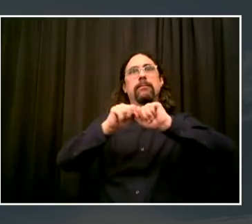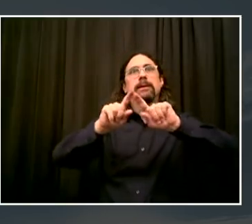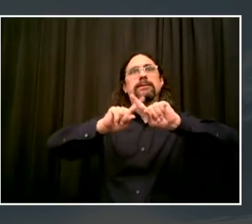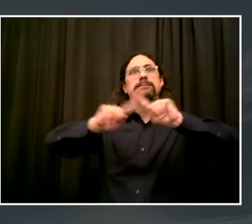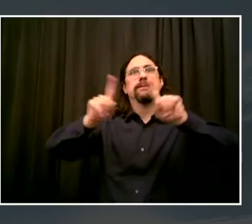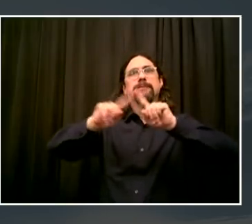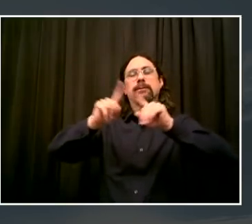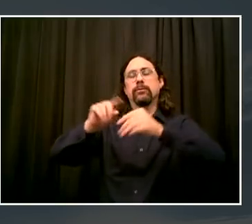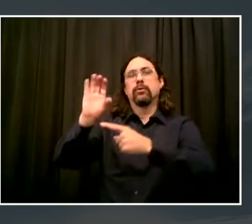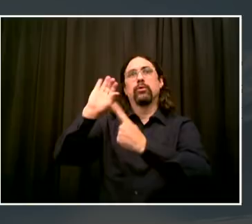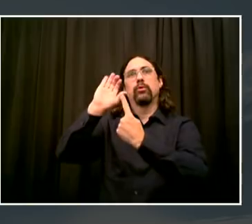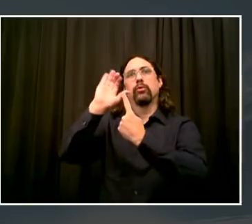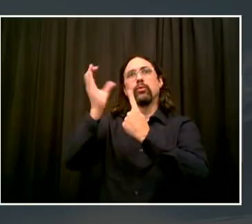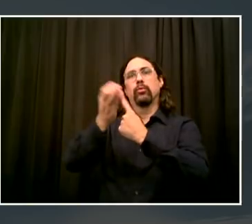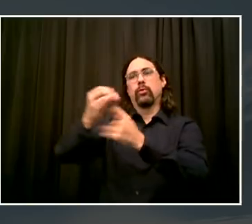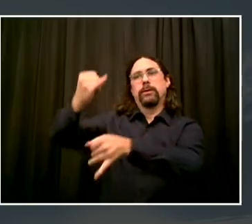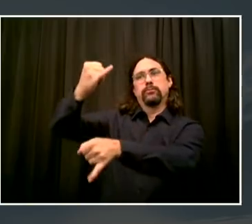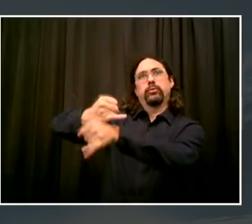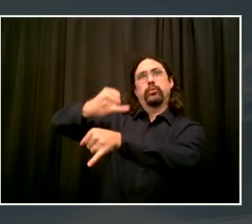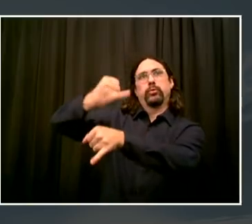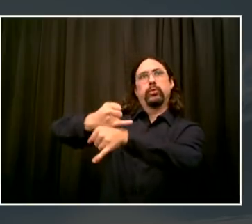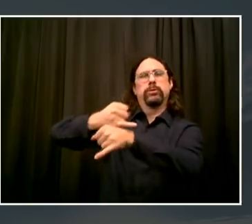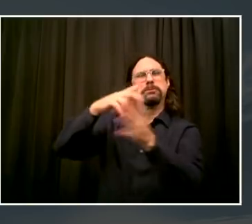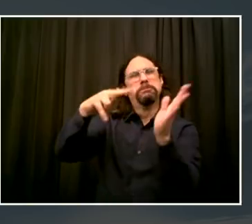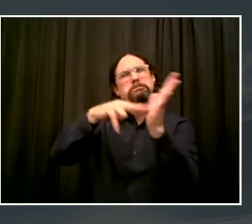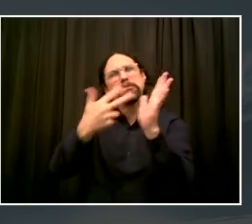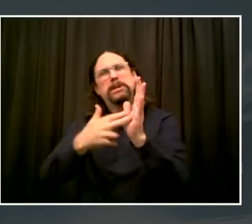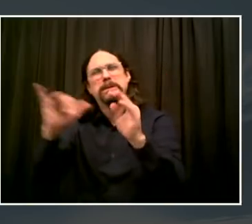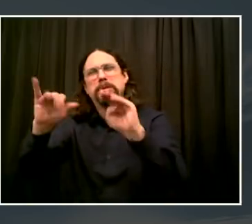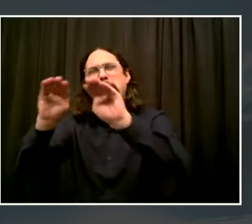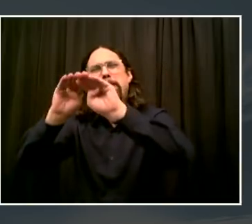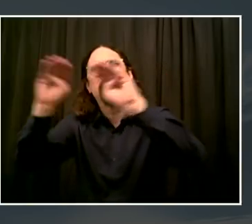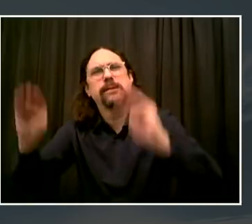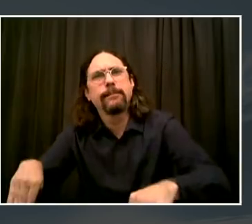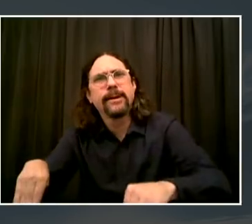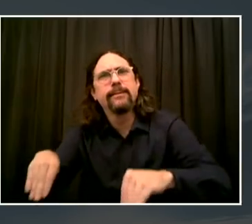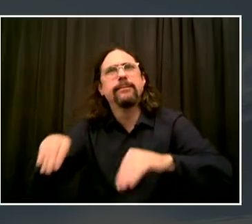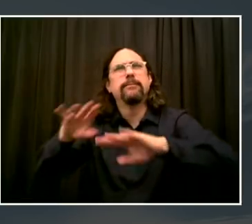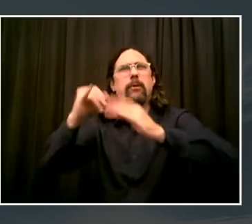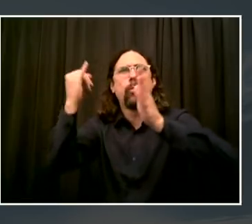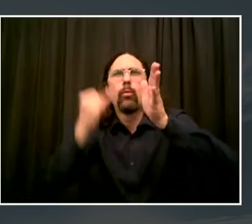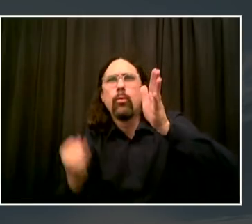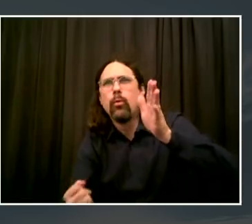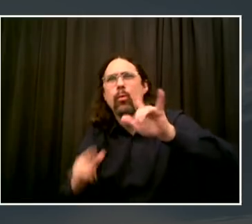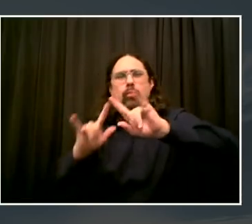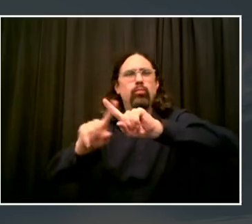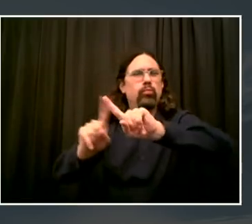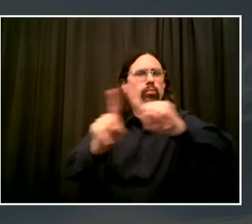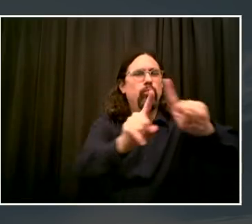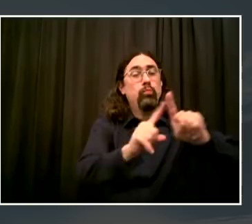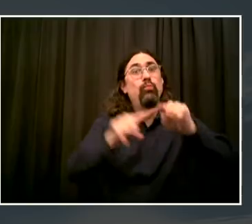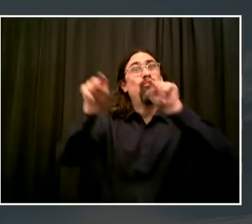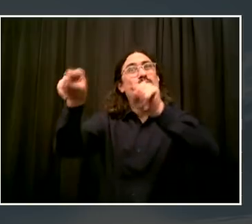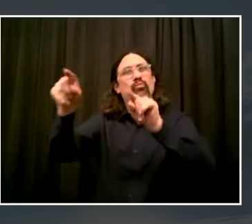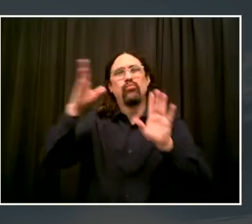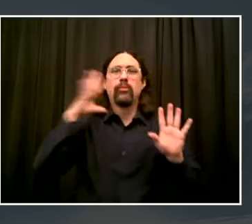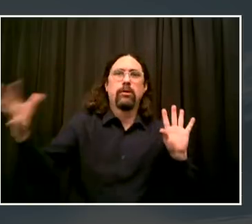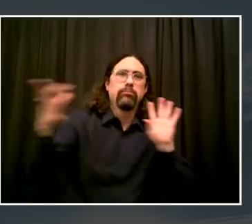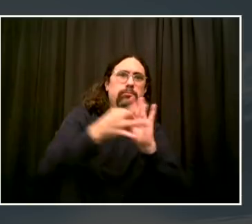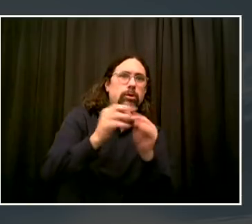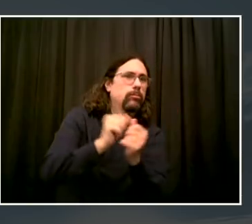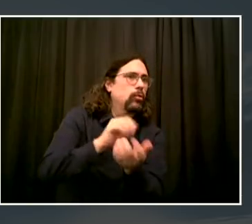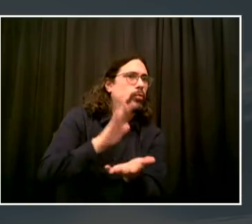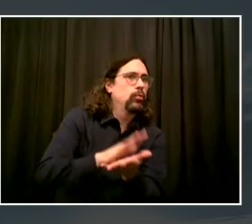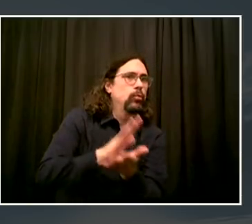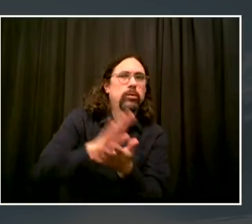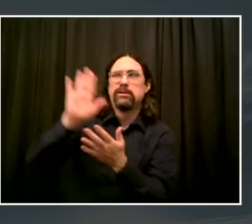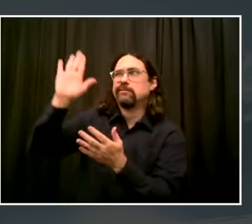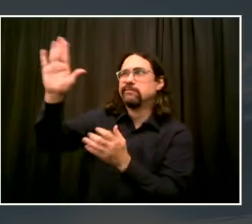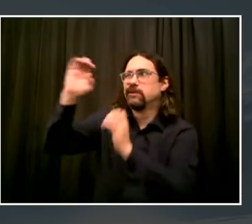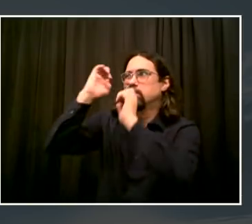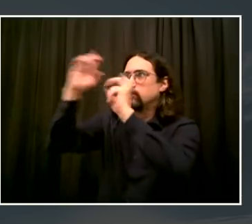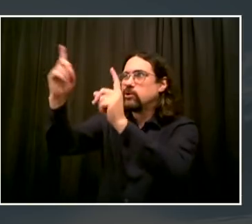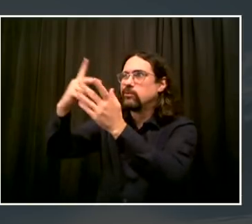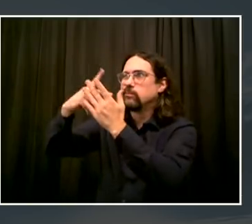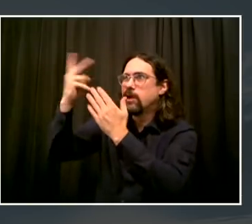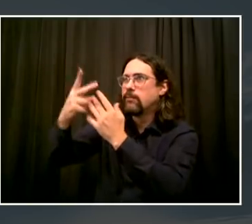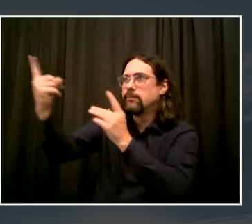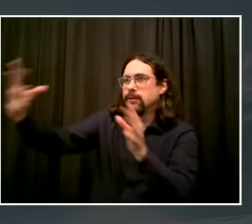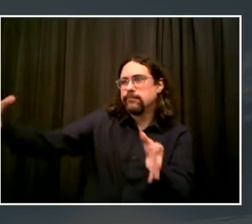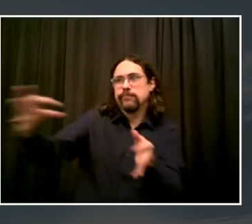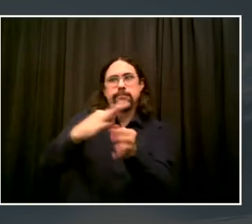OIGG NTO